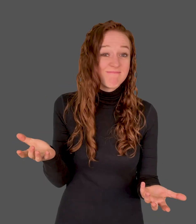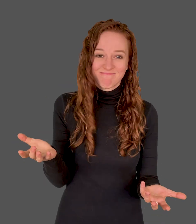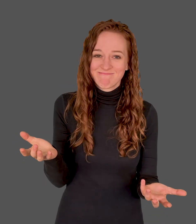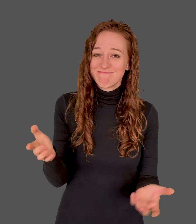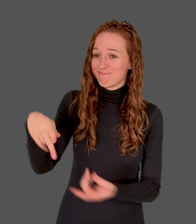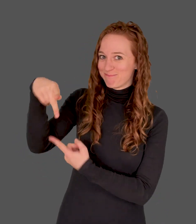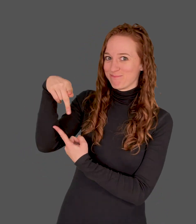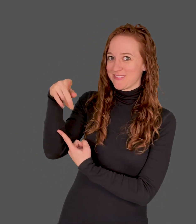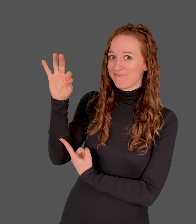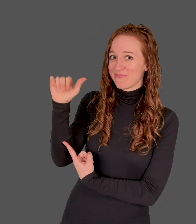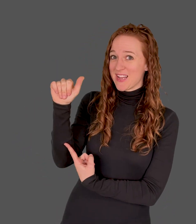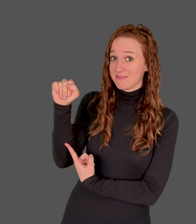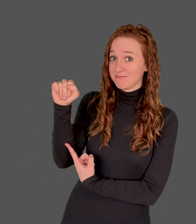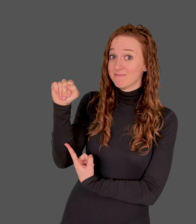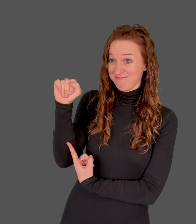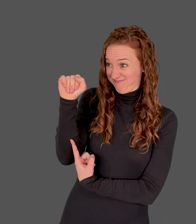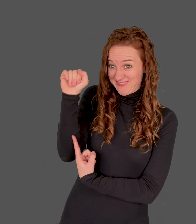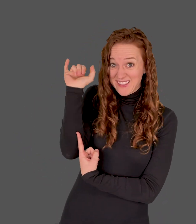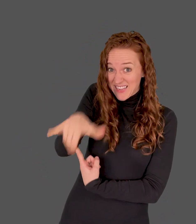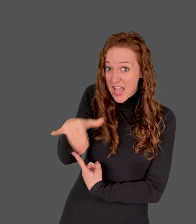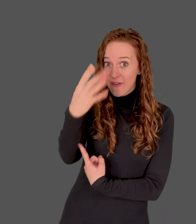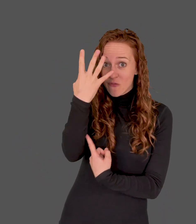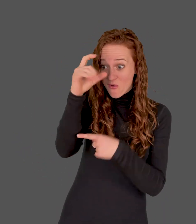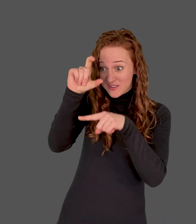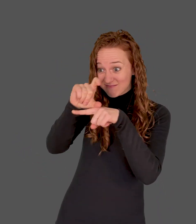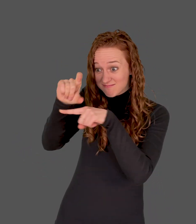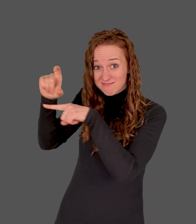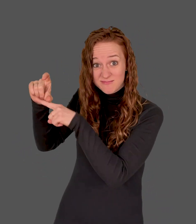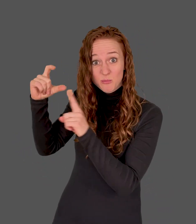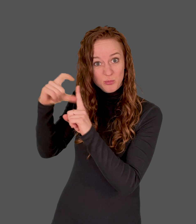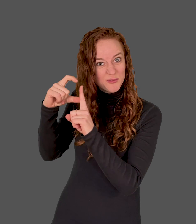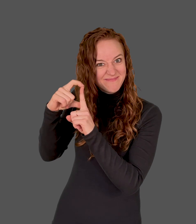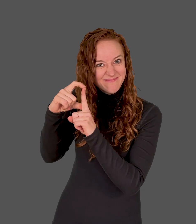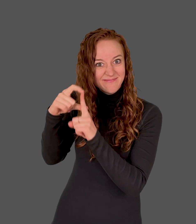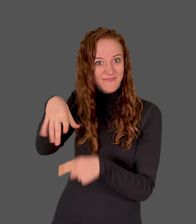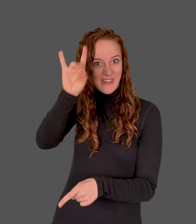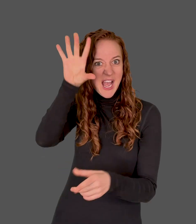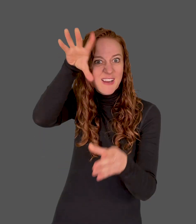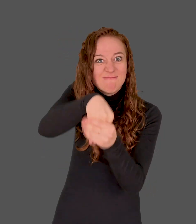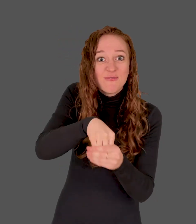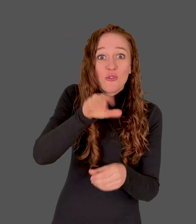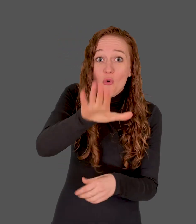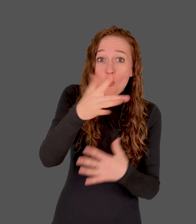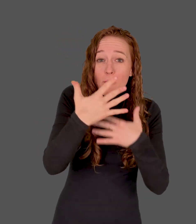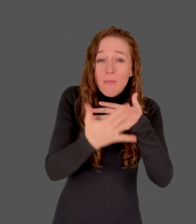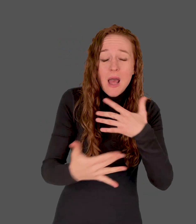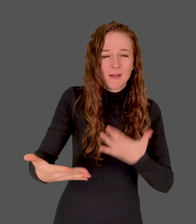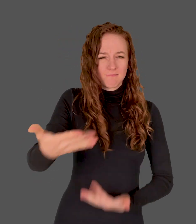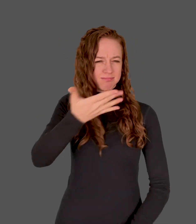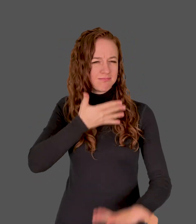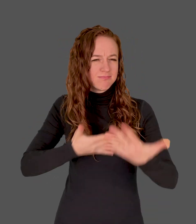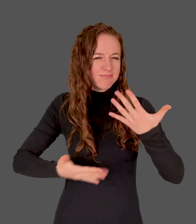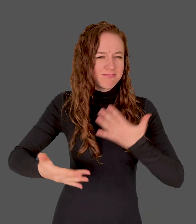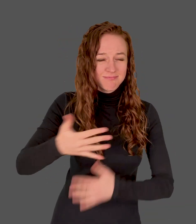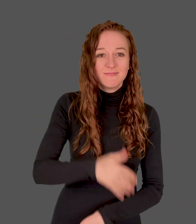PFAS. Yes, the four letter word is also found inside your blood.